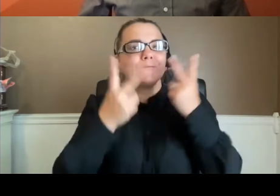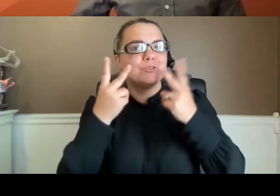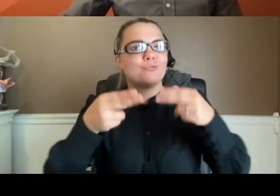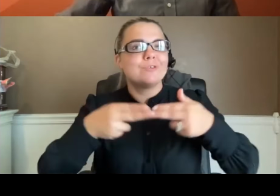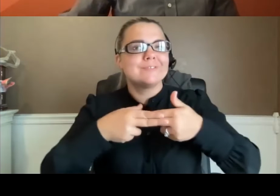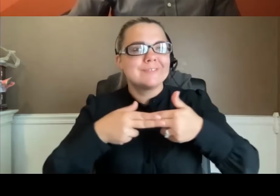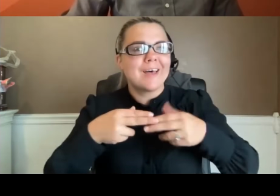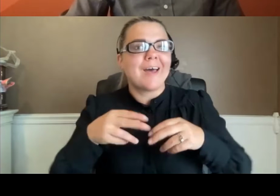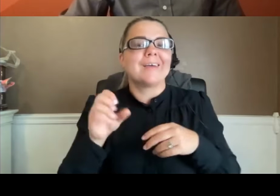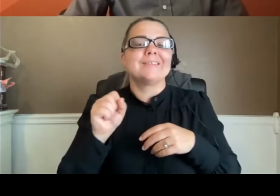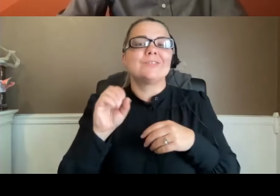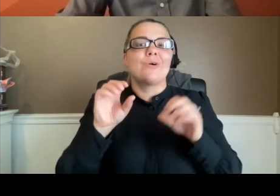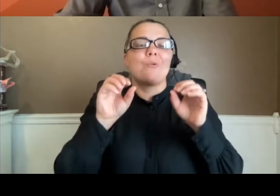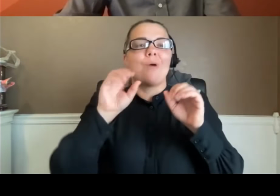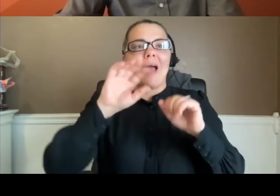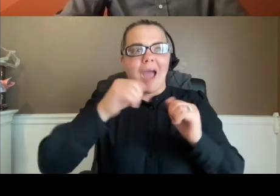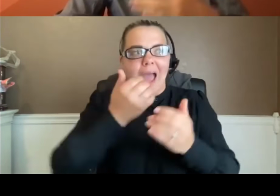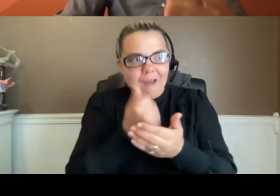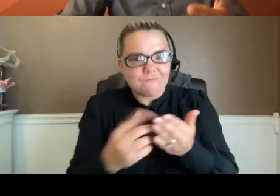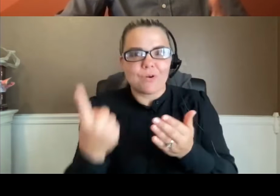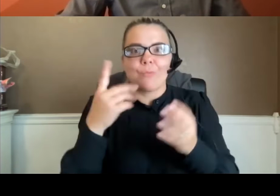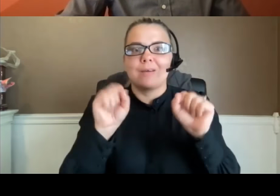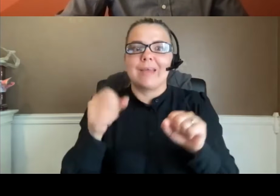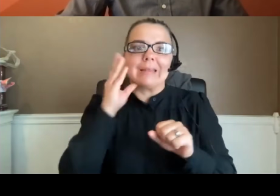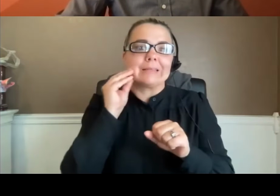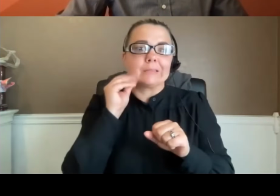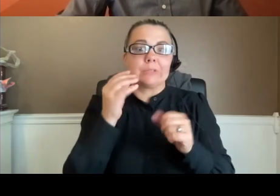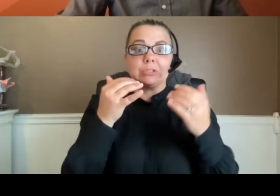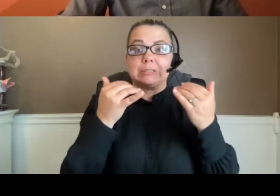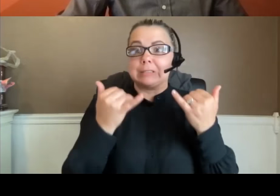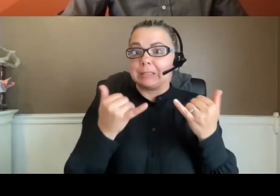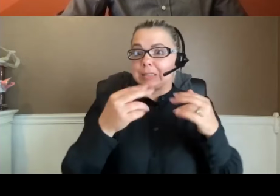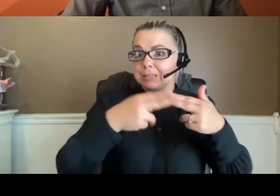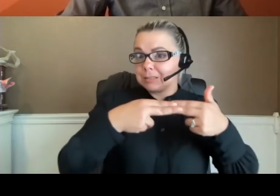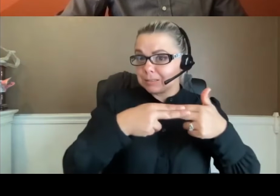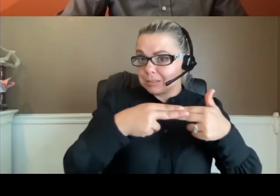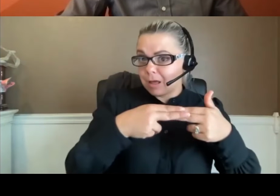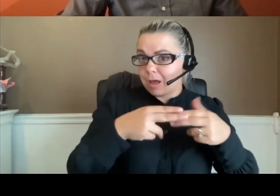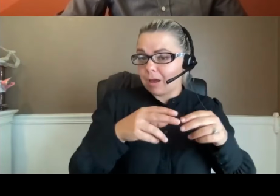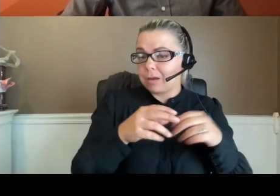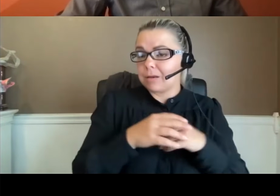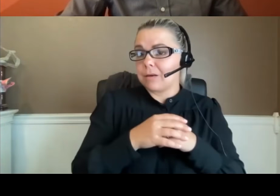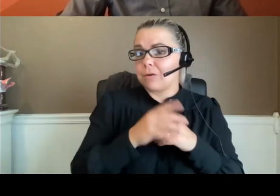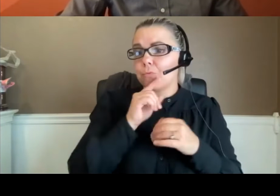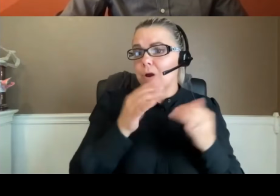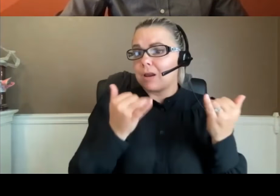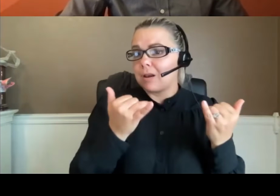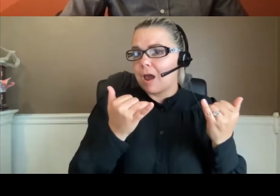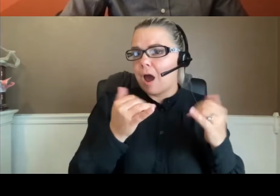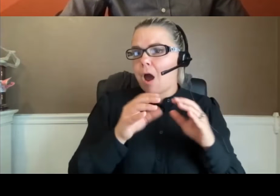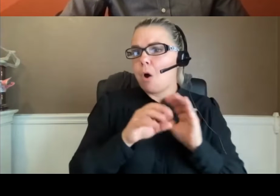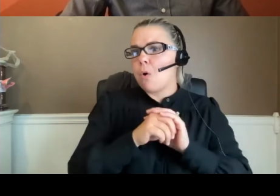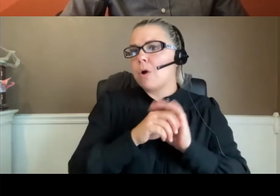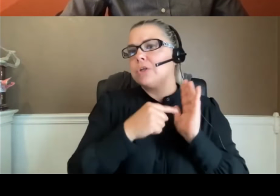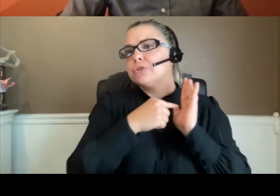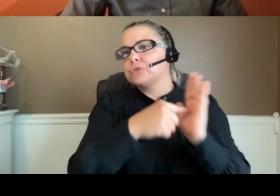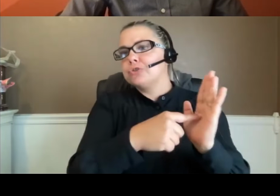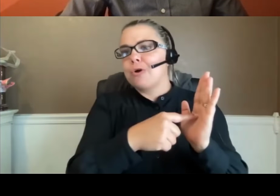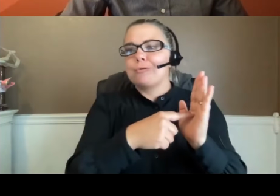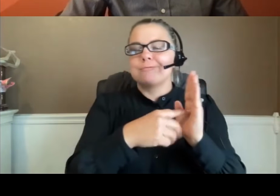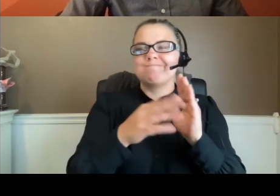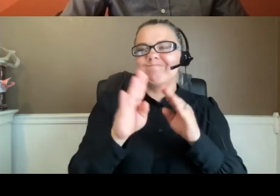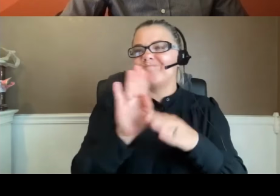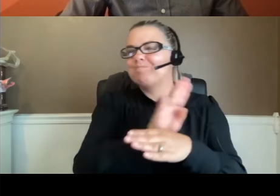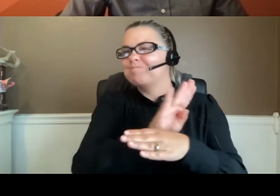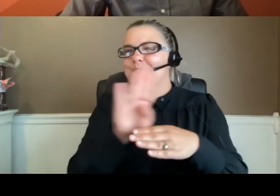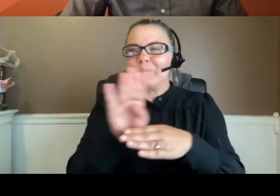can experience this. The slide that I'm showing right now is a rather busy, you know,